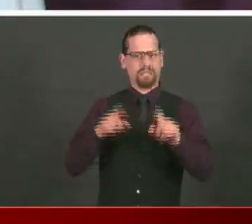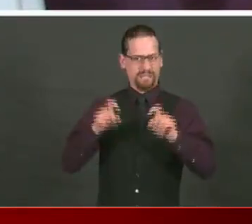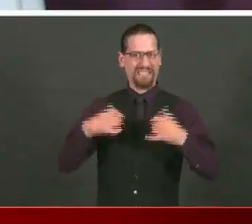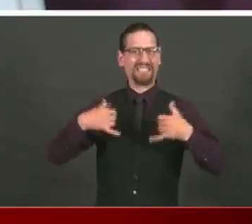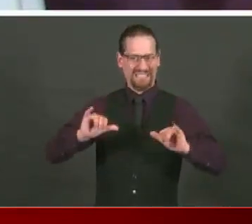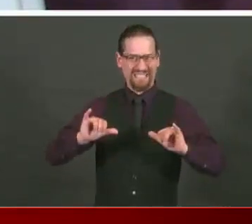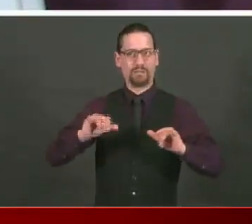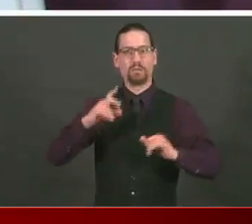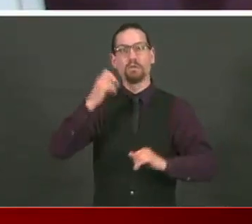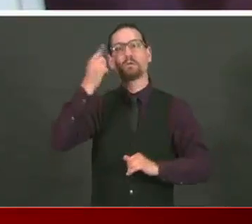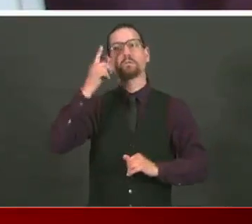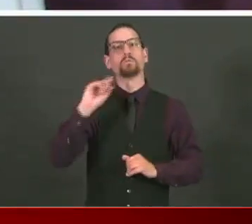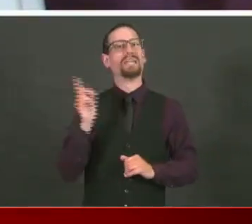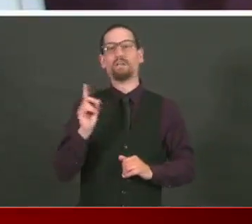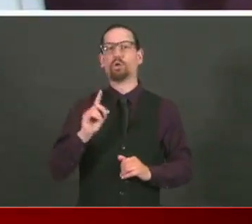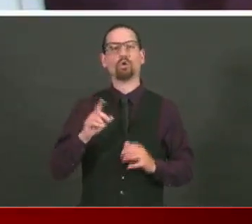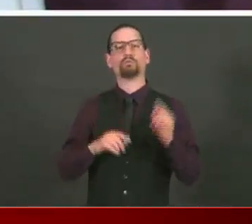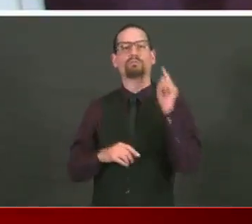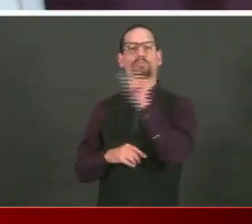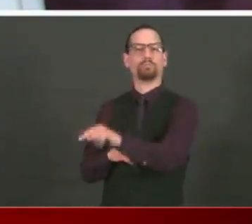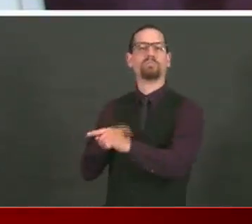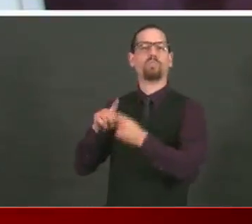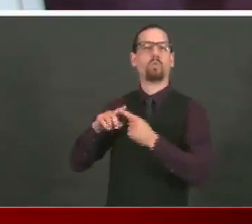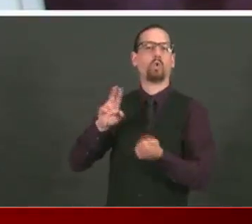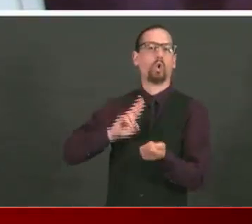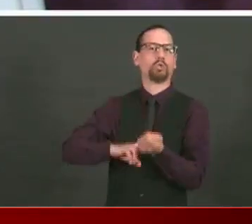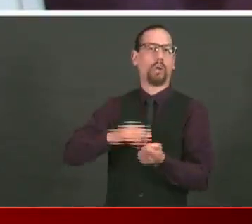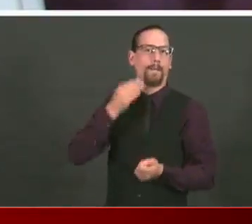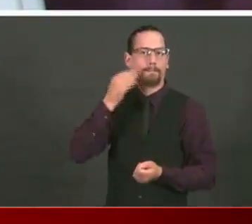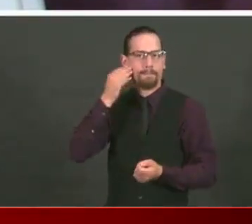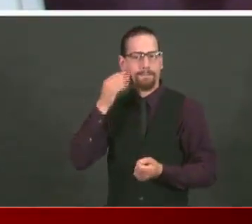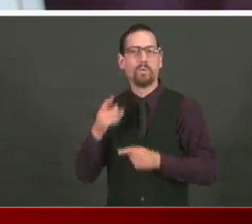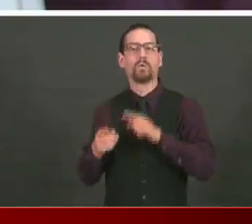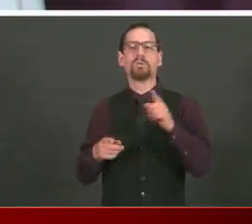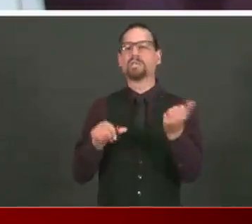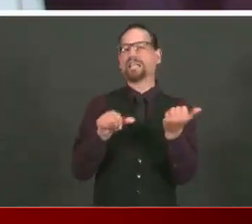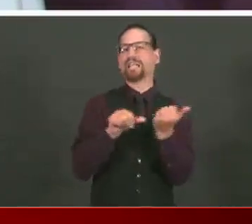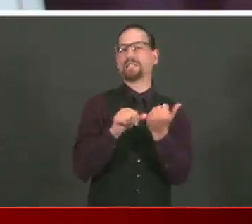WHAT WE ARE GOING TO USE THOSE FOR HIS RAPID TESTING FOR